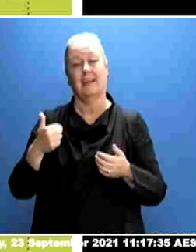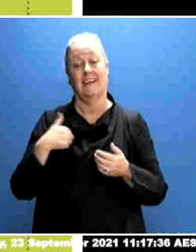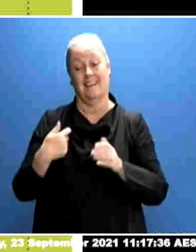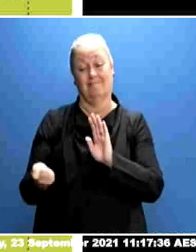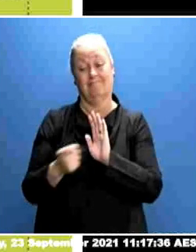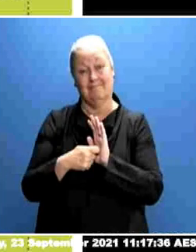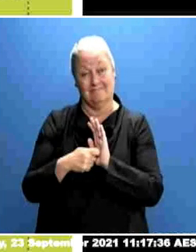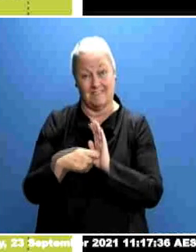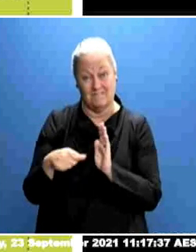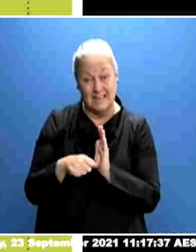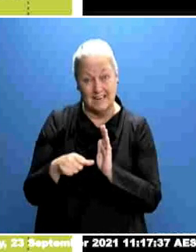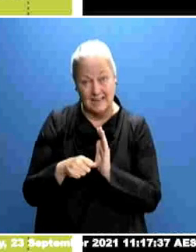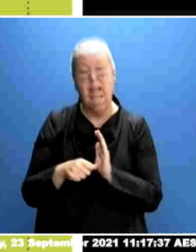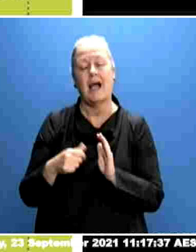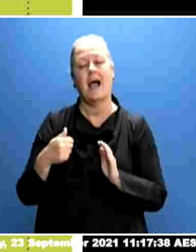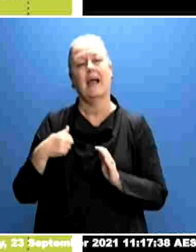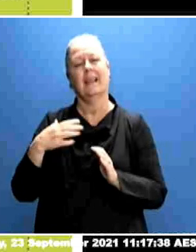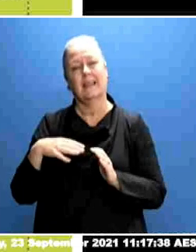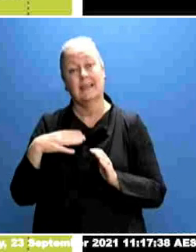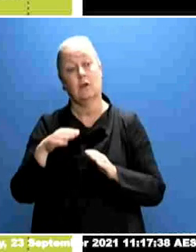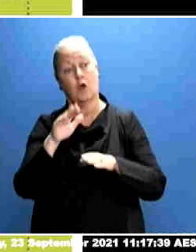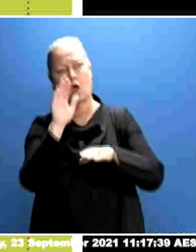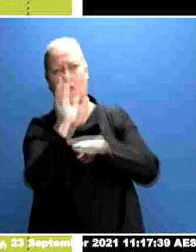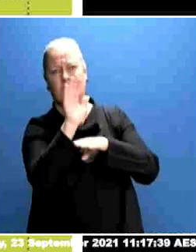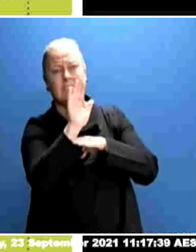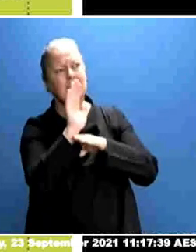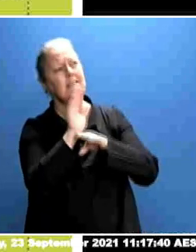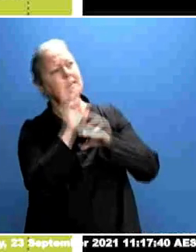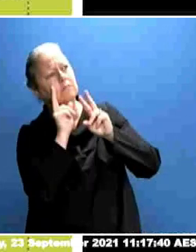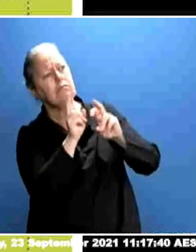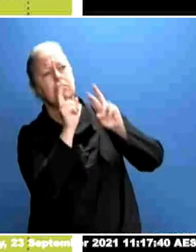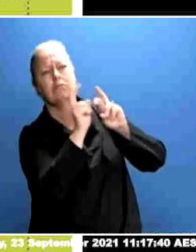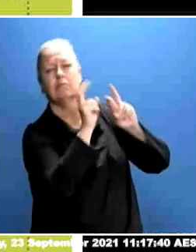on obtaining international research, that there was less of a focus